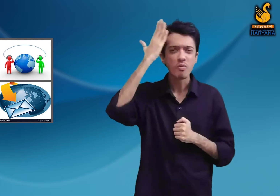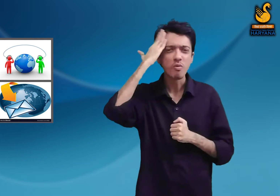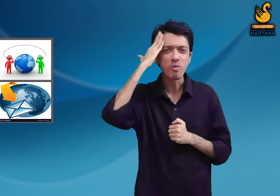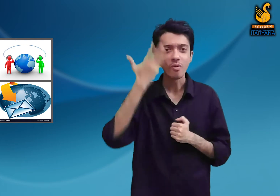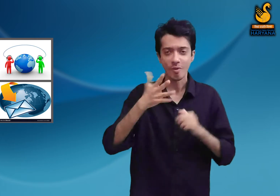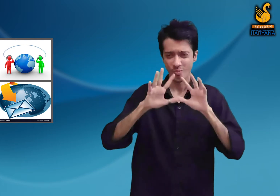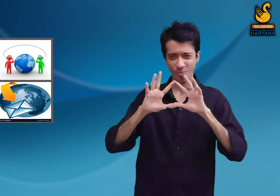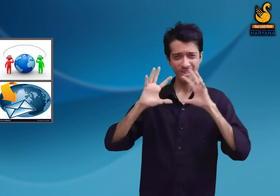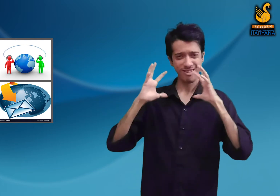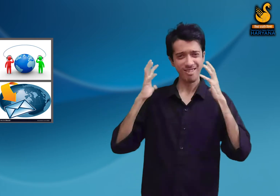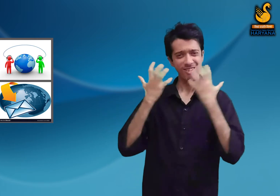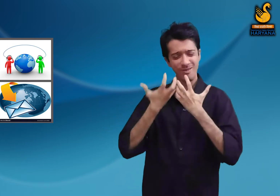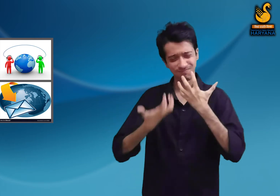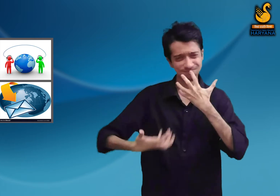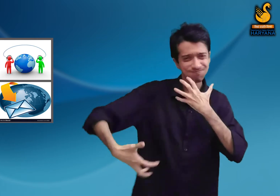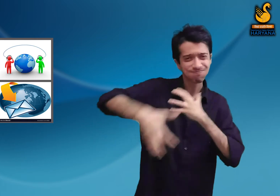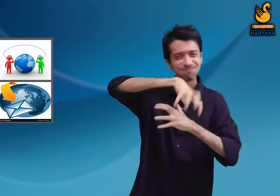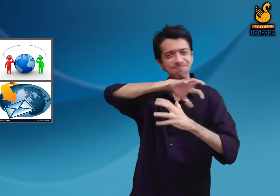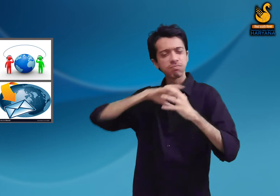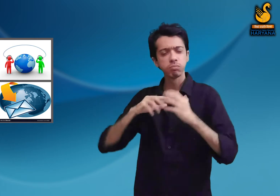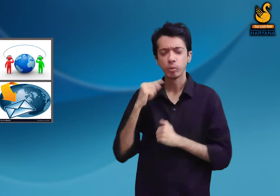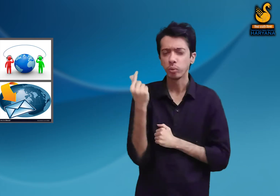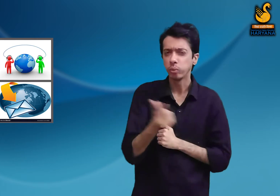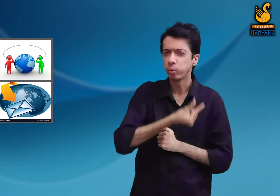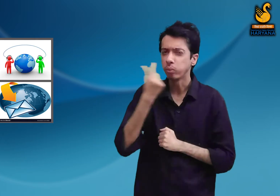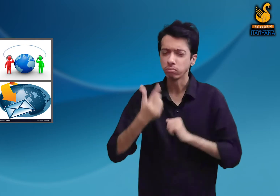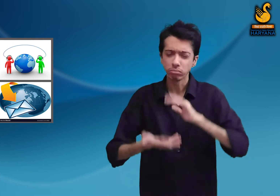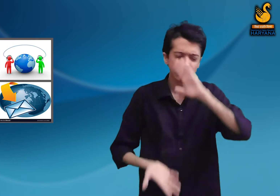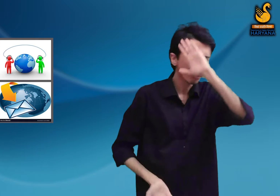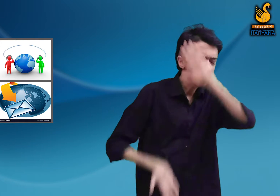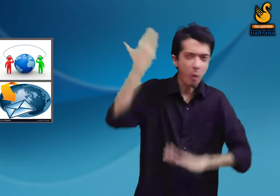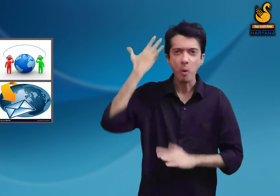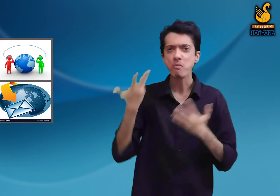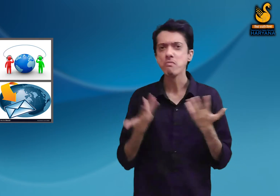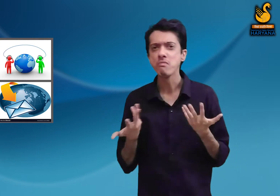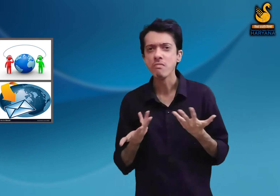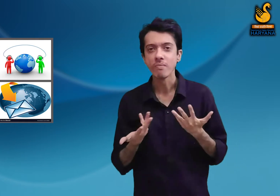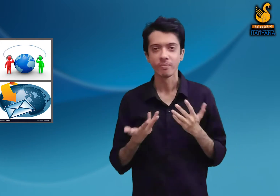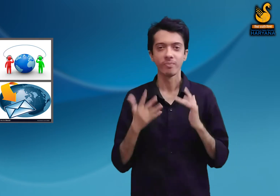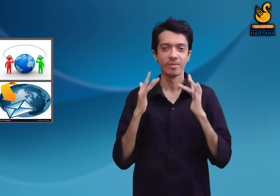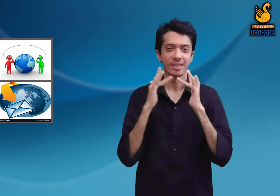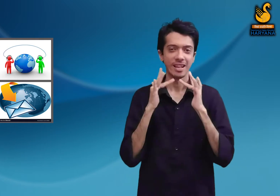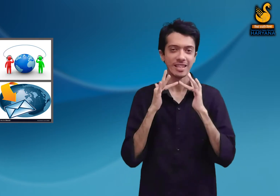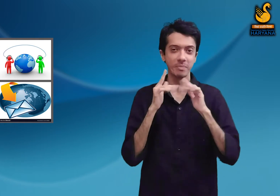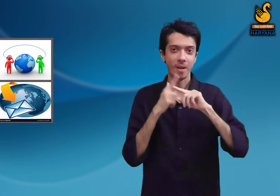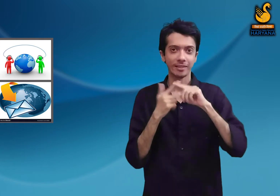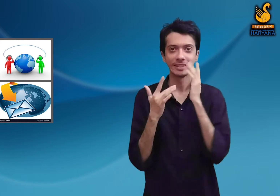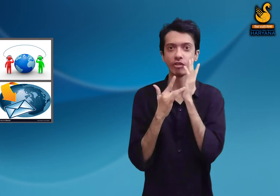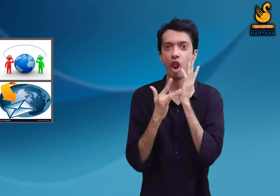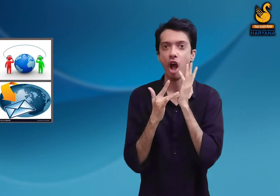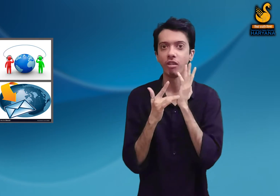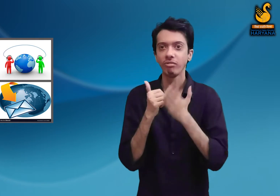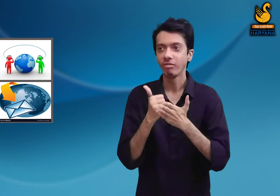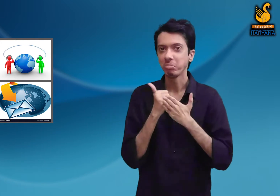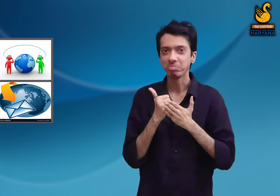We all know that across the globe there is a vast use of technology and internet services.